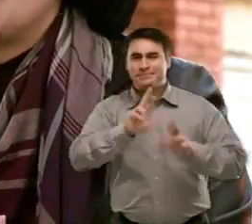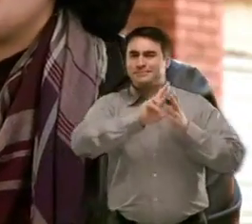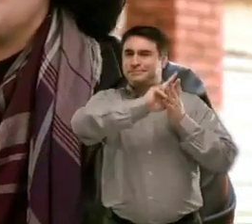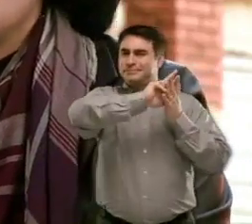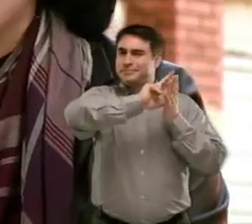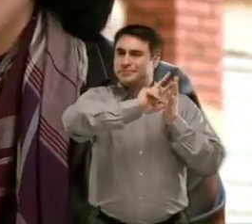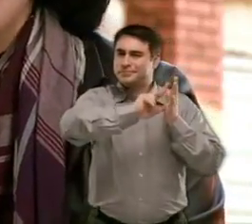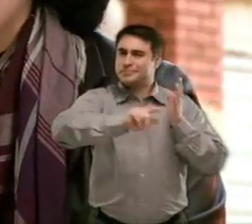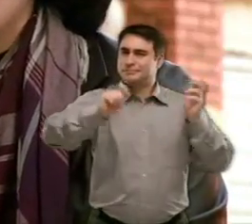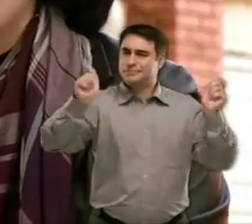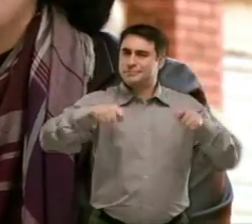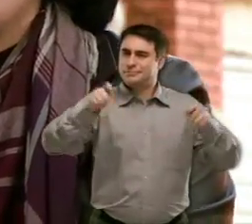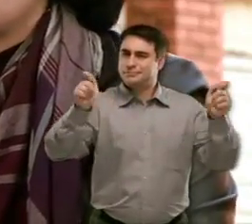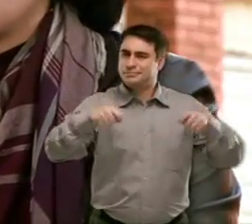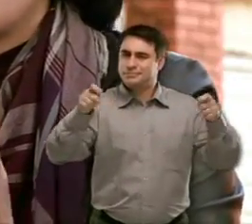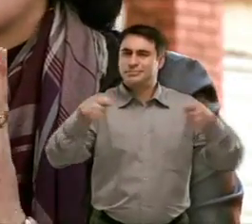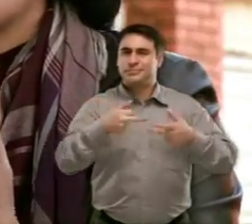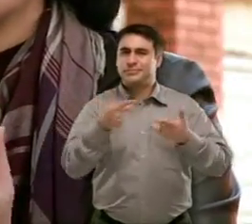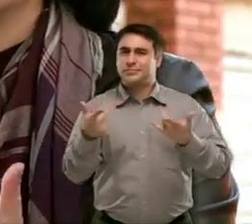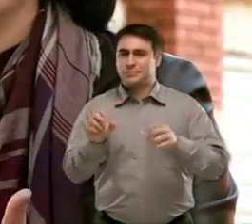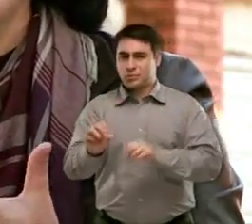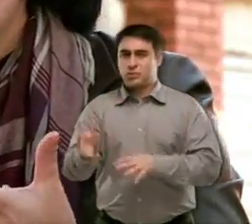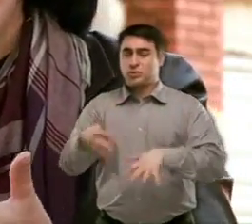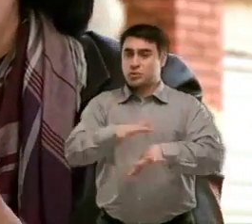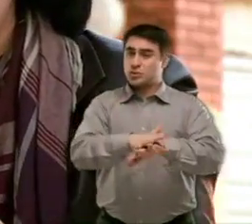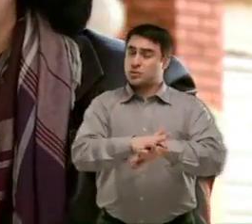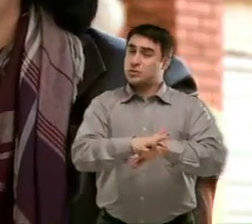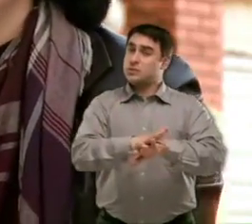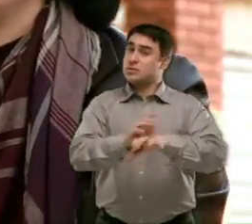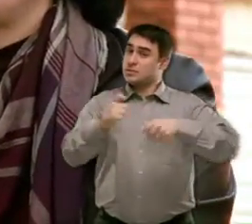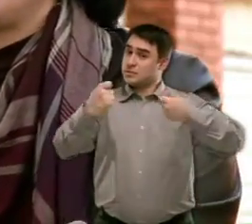We just need to try and see it in its possibilities. And I think that when we start to see them in a different light,